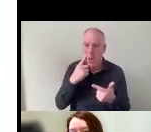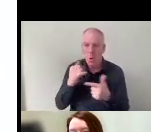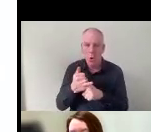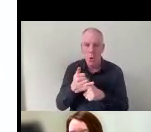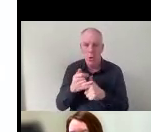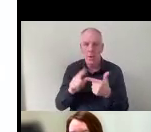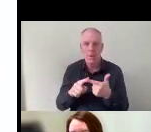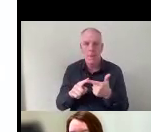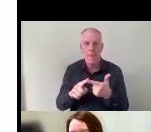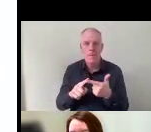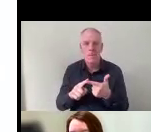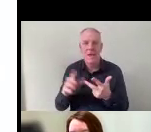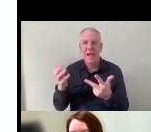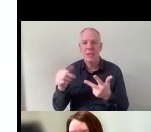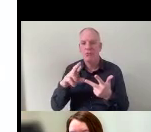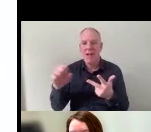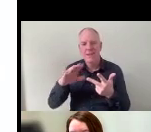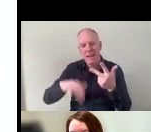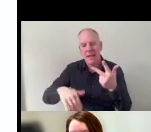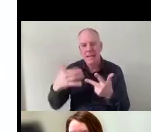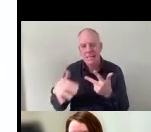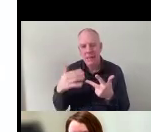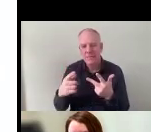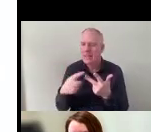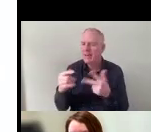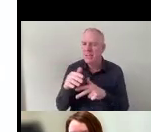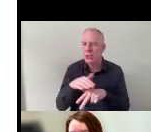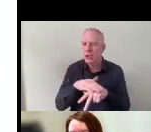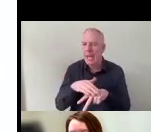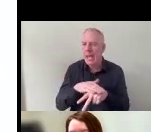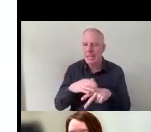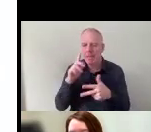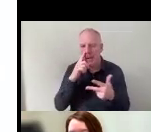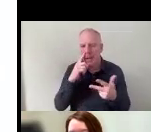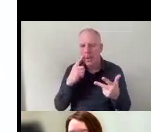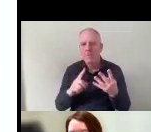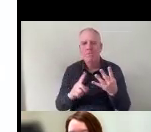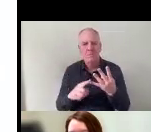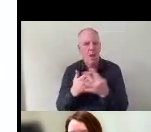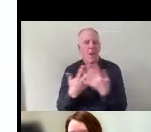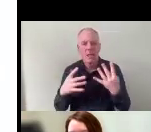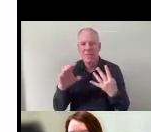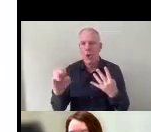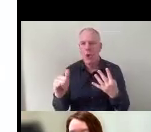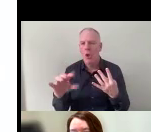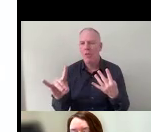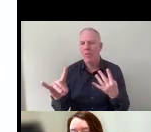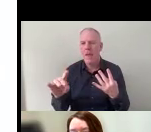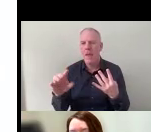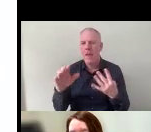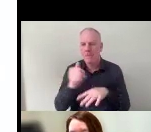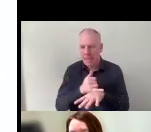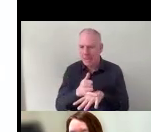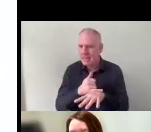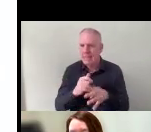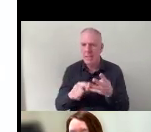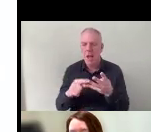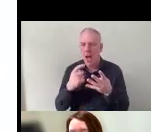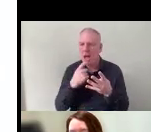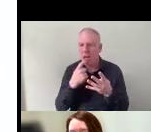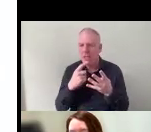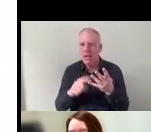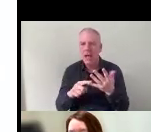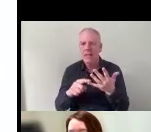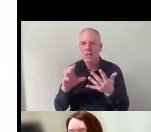a bit less expensive and a slightly different shade of blue. And extensive use of art pigments that contain a lot of iron but also orpiment, which is particularly